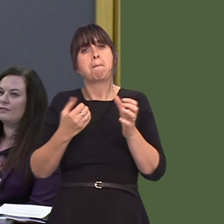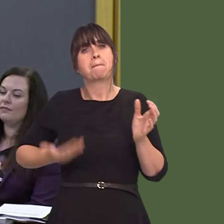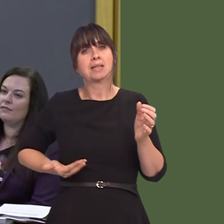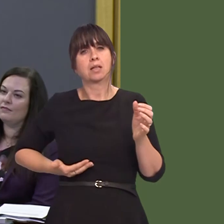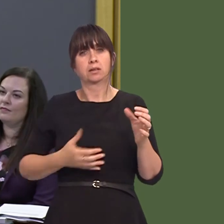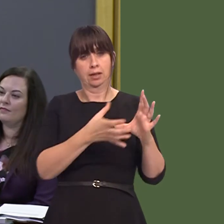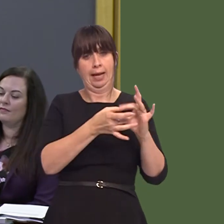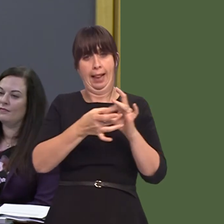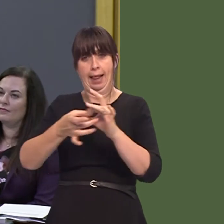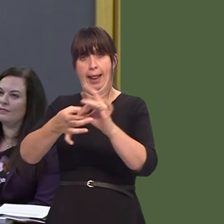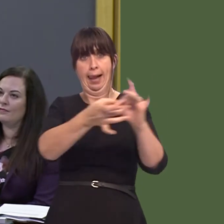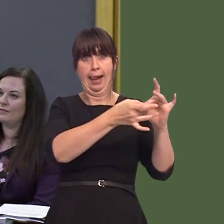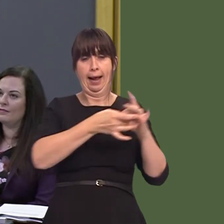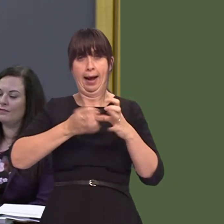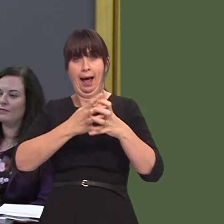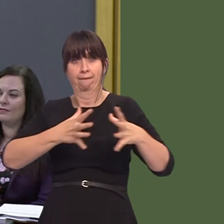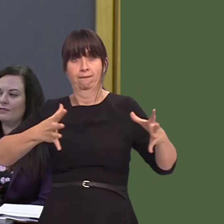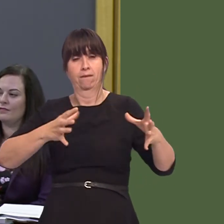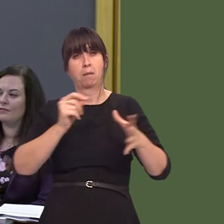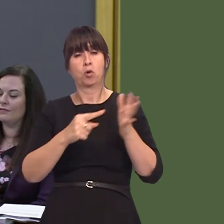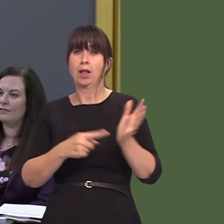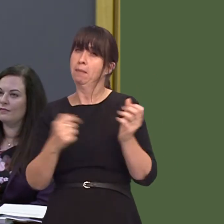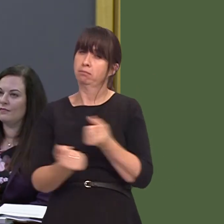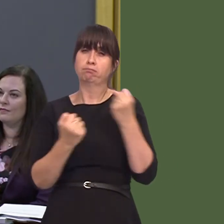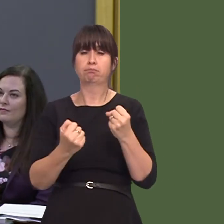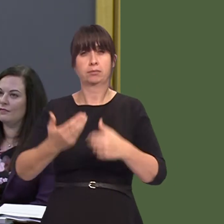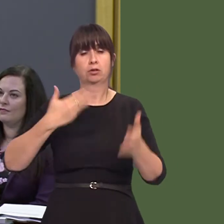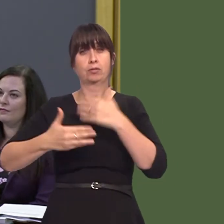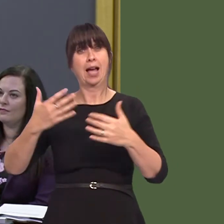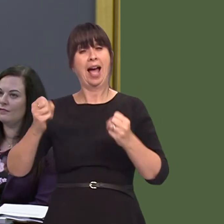Now, industry is at the heart of Port Talbot, so much so that even the land at Baglan industrial